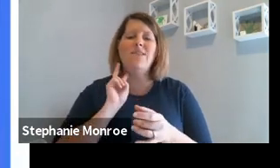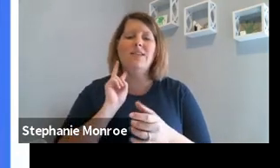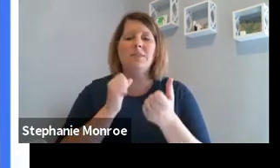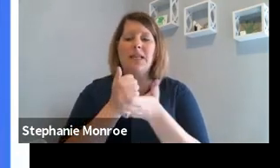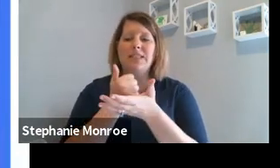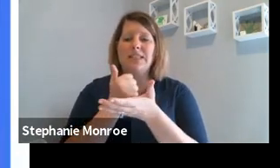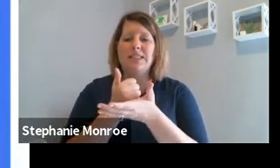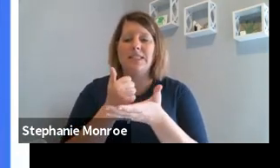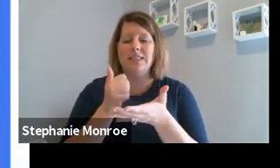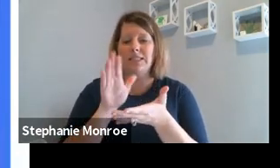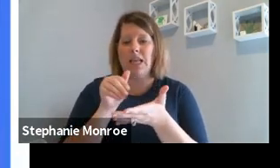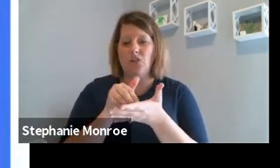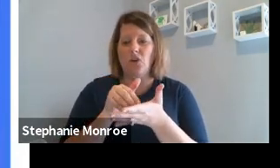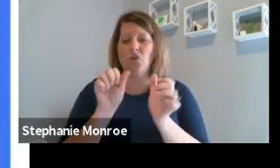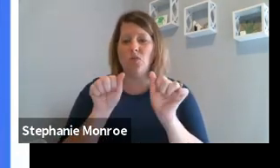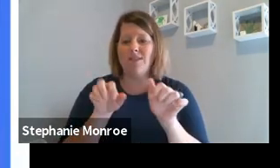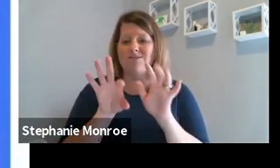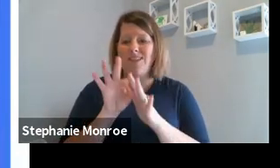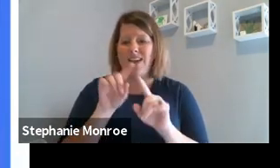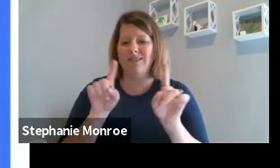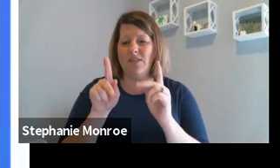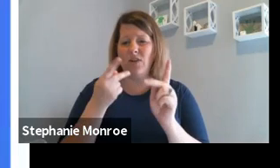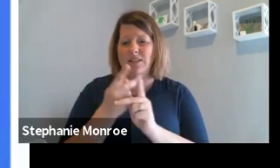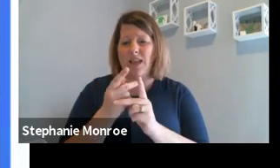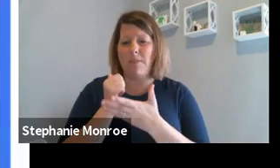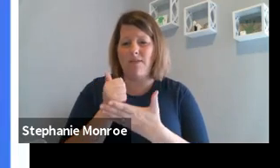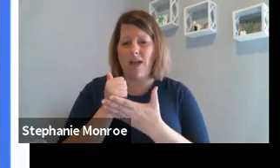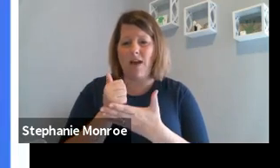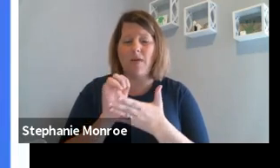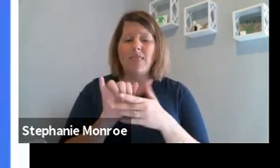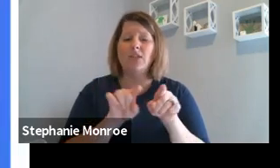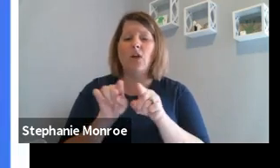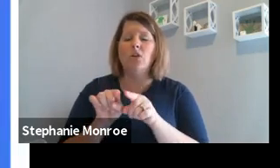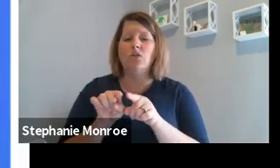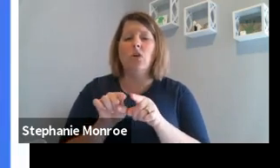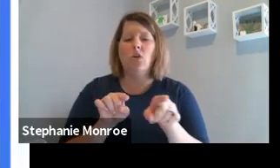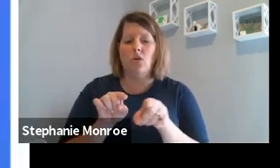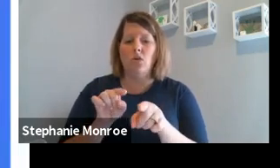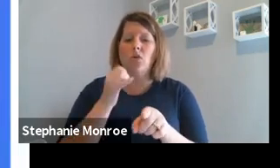where you can find different type of help. And that's also called, the Miami Dade County Family Justice Center.